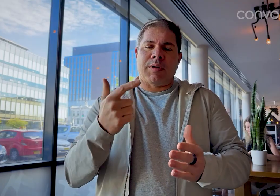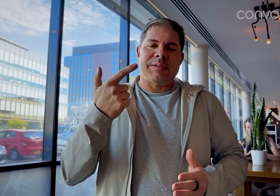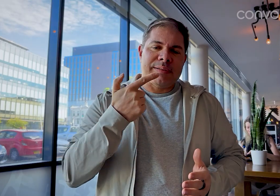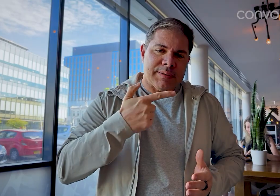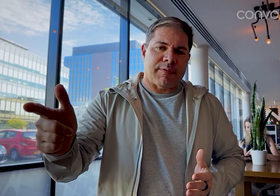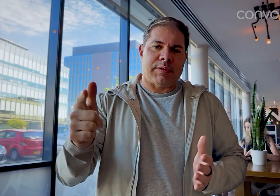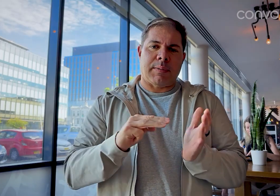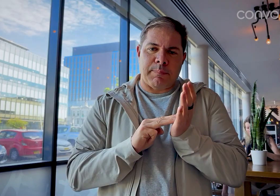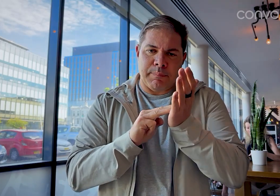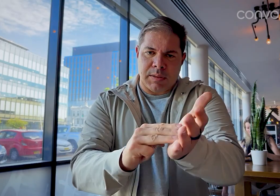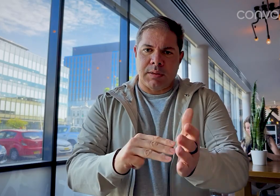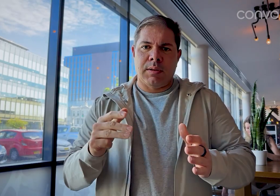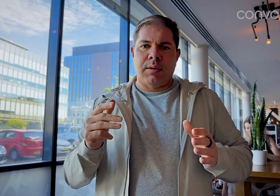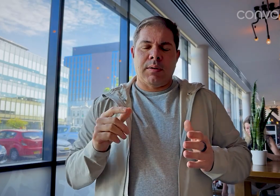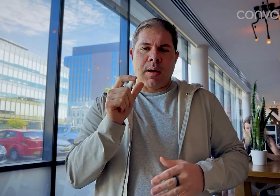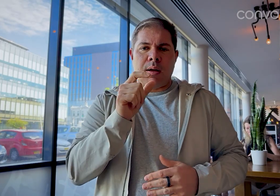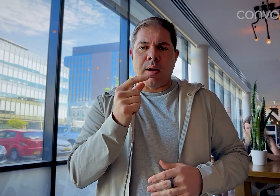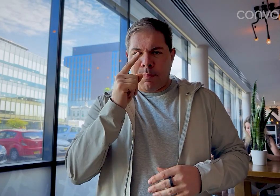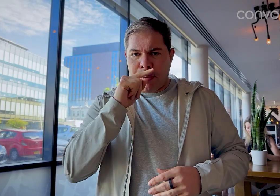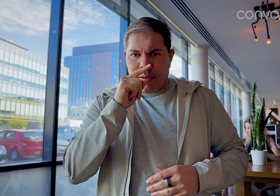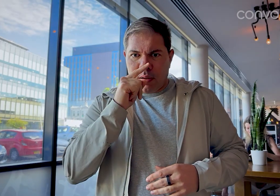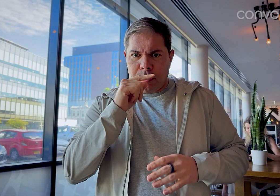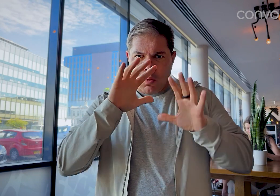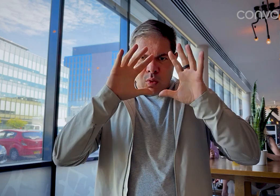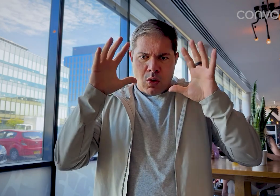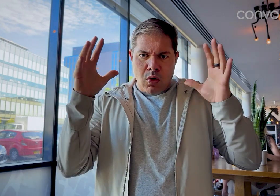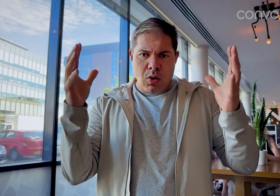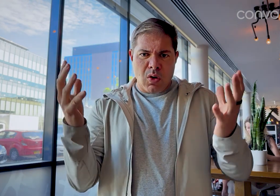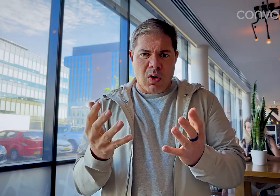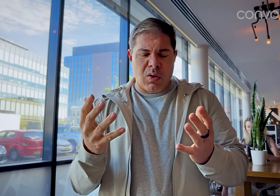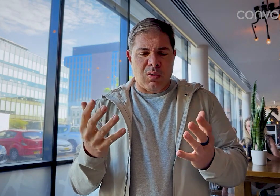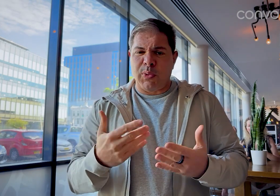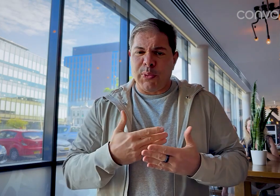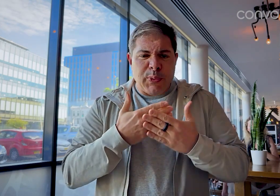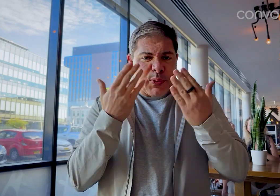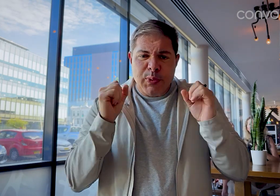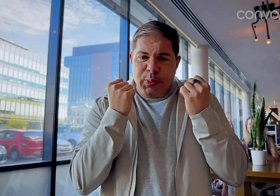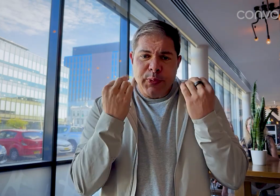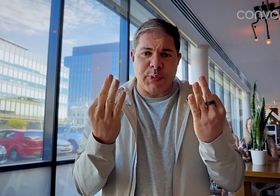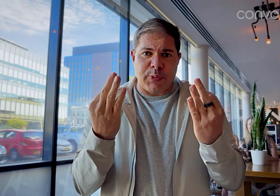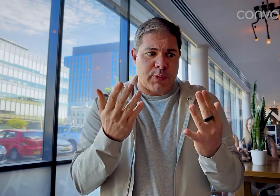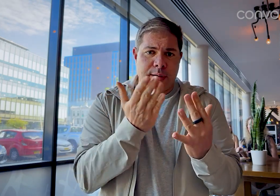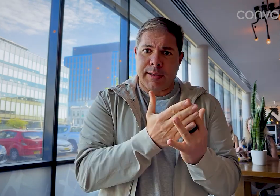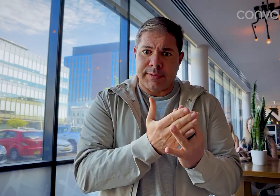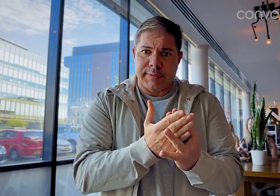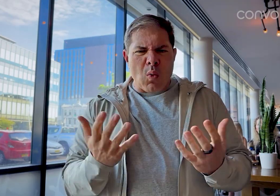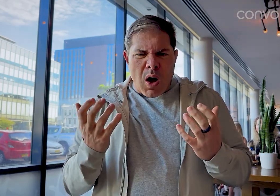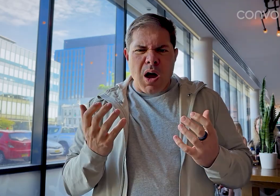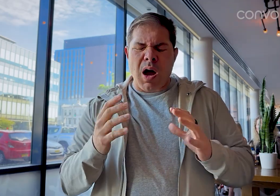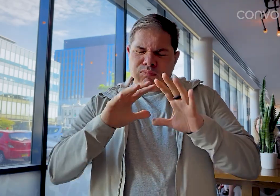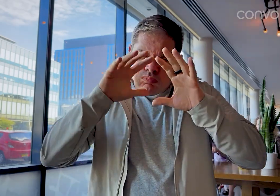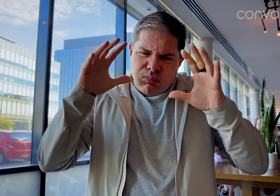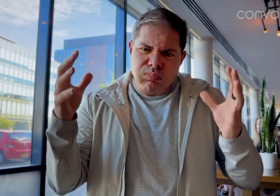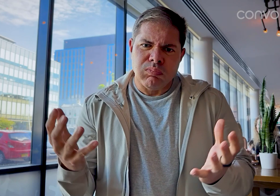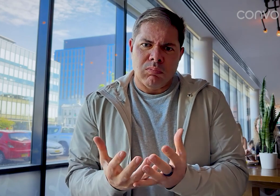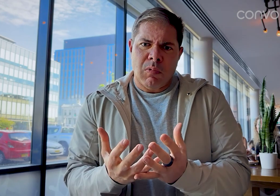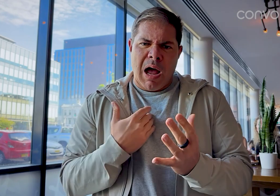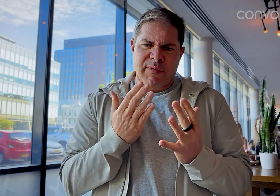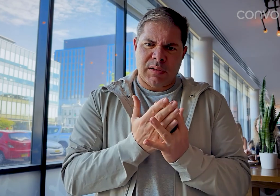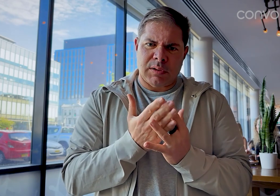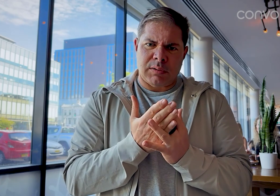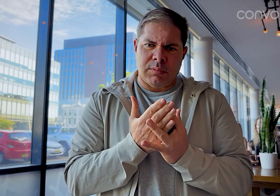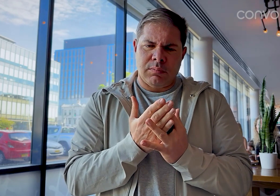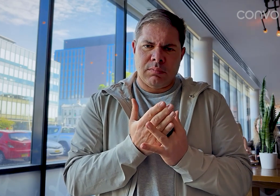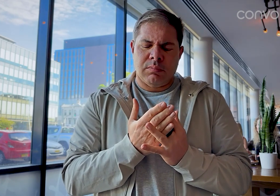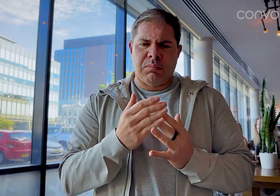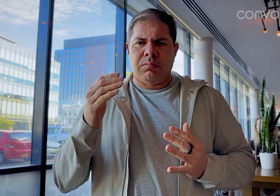There are 70 million Deaf people in the world who don't have access to communication.